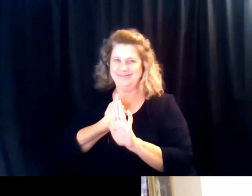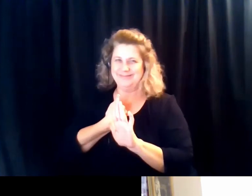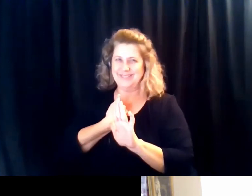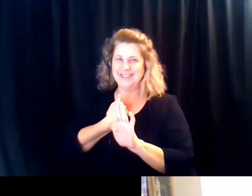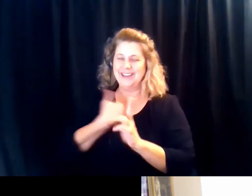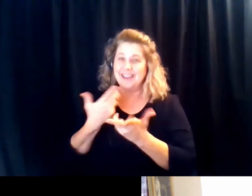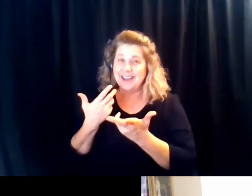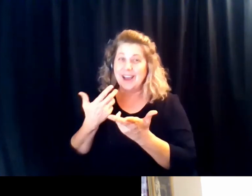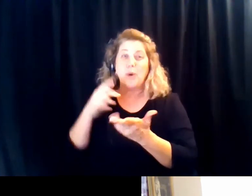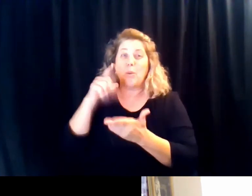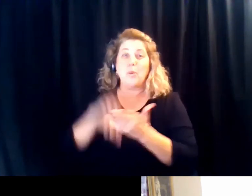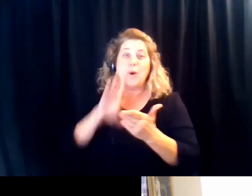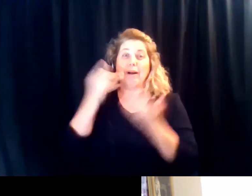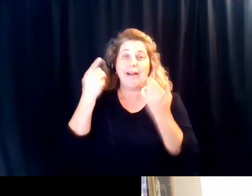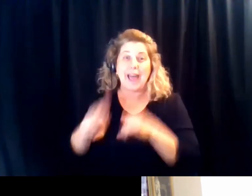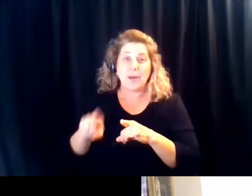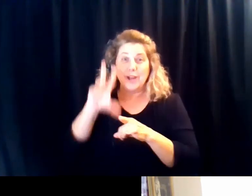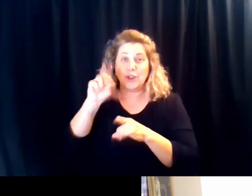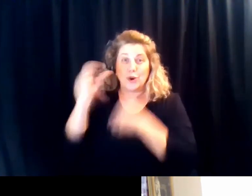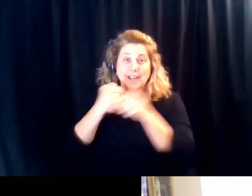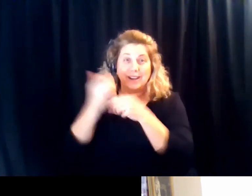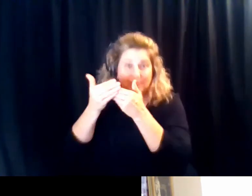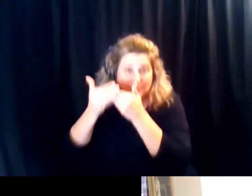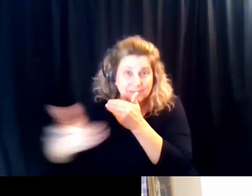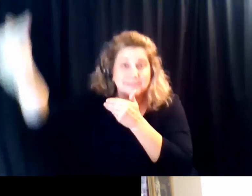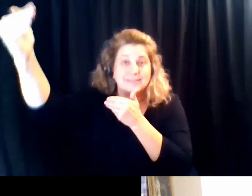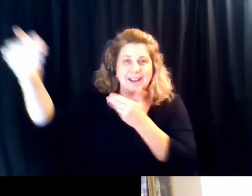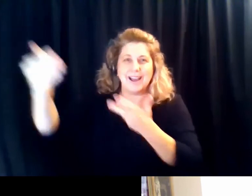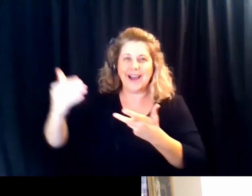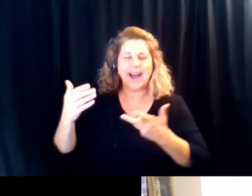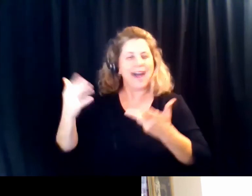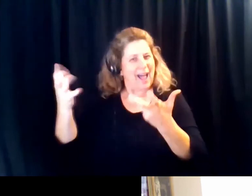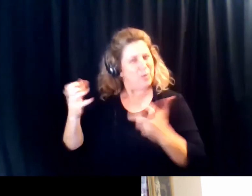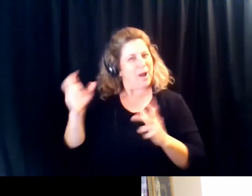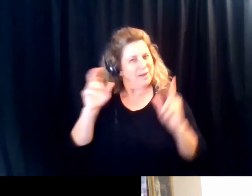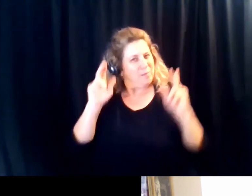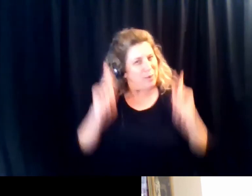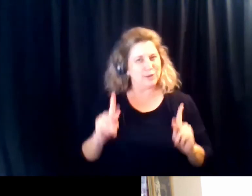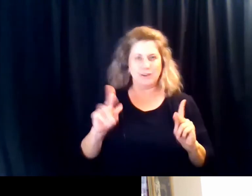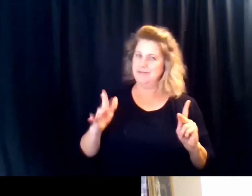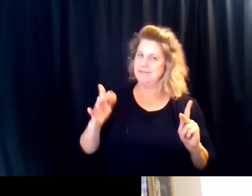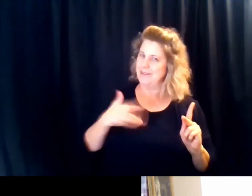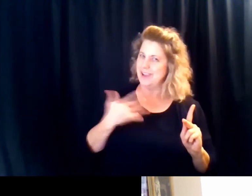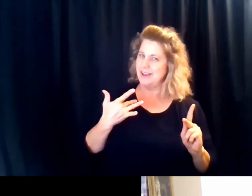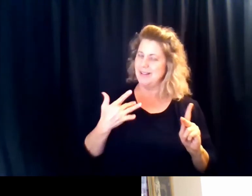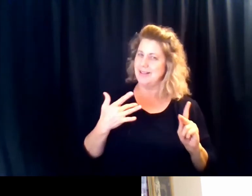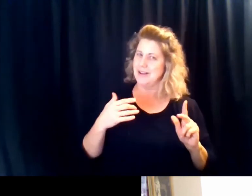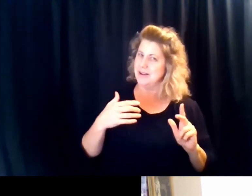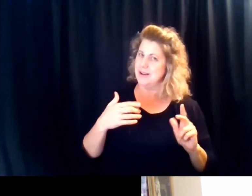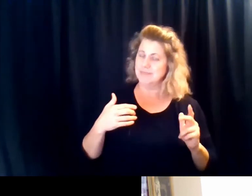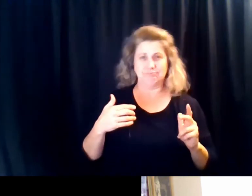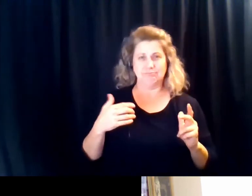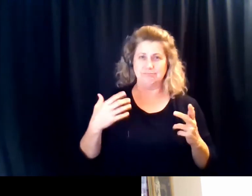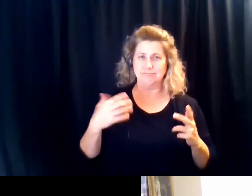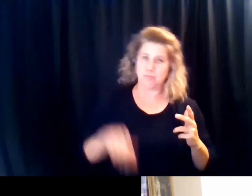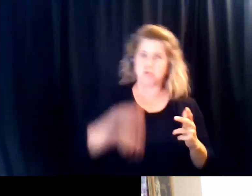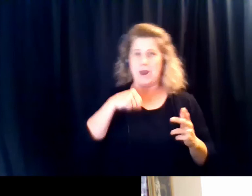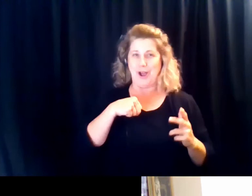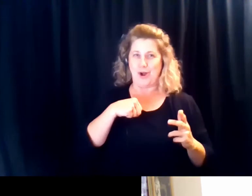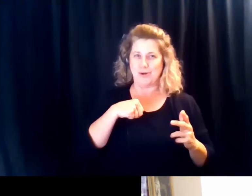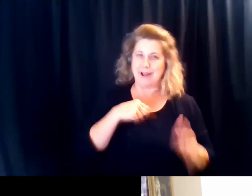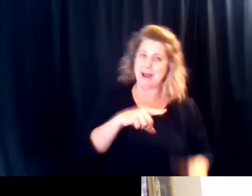Judith Heumann: Some people use the word people with disabilities and I, they may be various reasons why people don't want to use that word because it's got the word just in it.